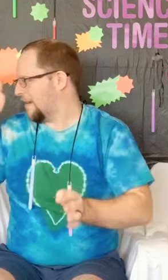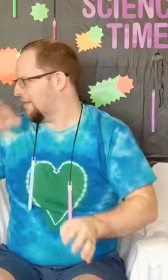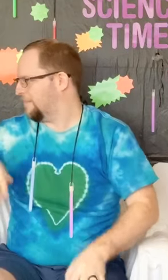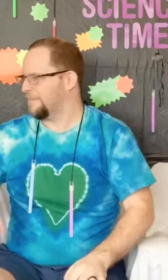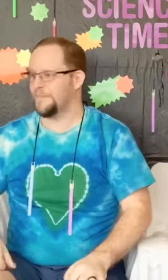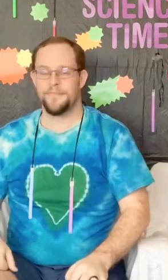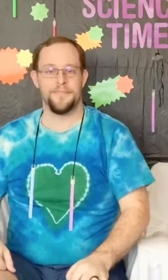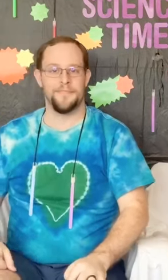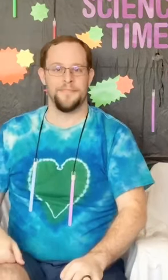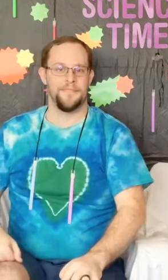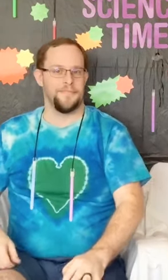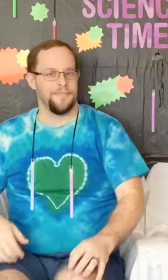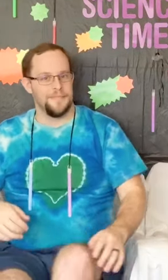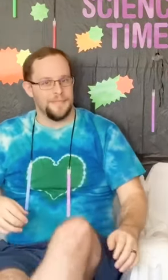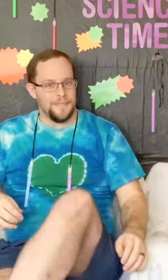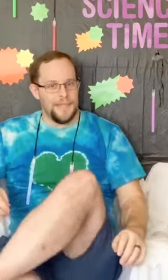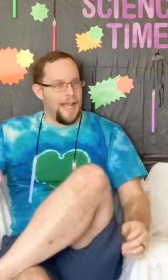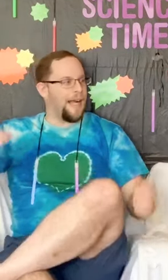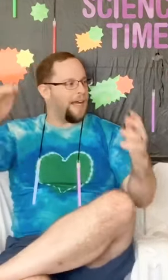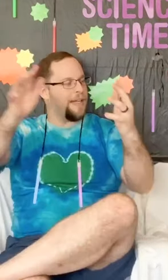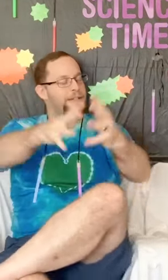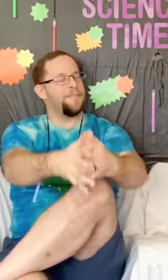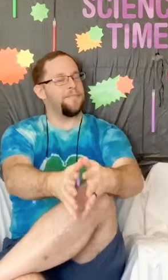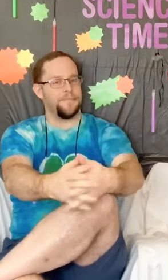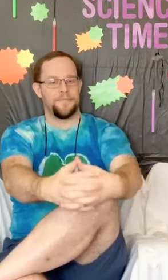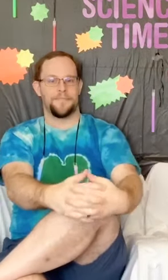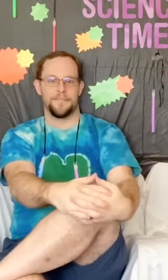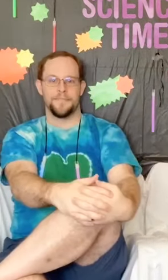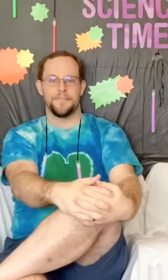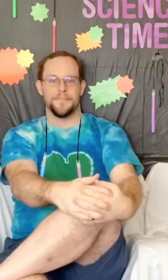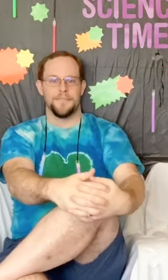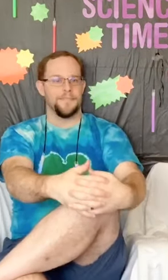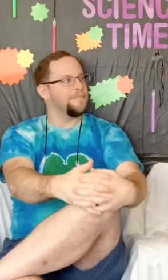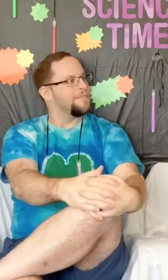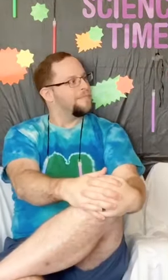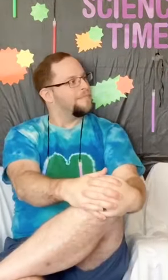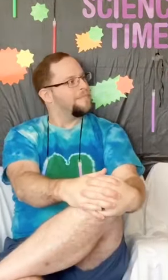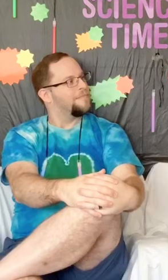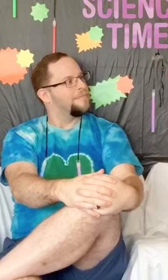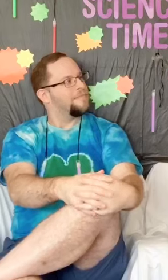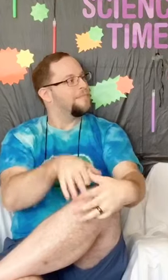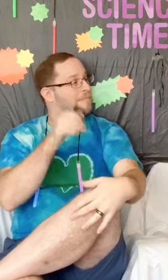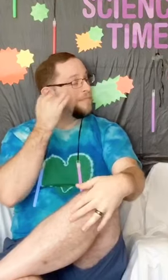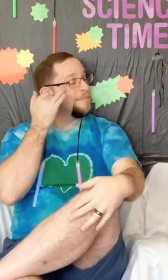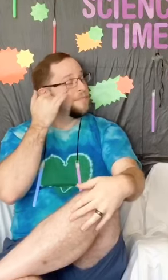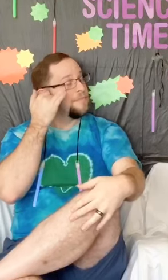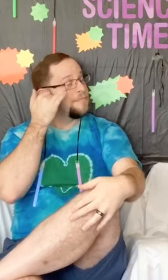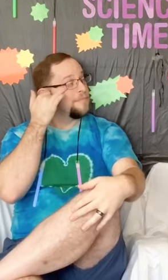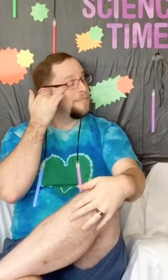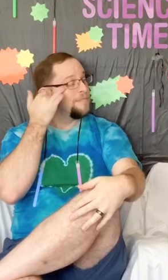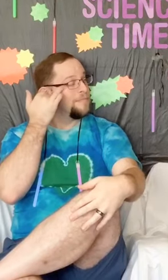know. CALI: Also, I'm going to send this to my grandfather. My grandpapa.